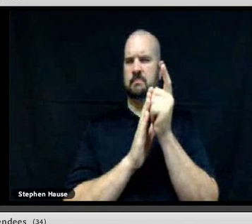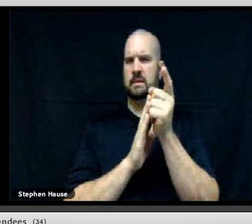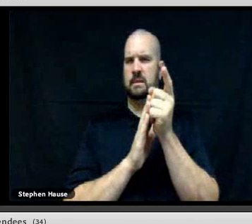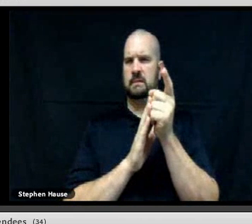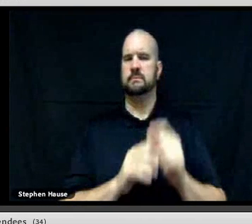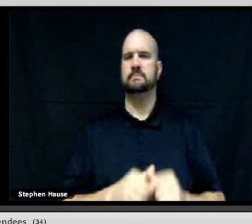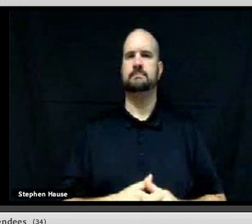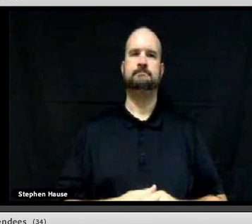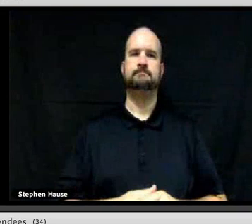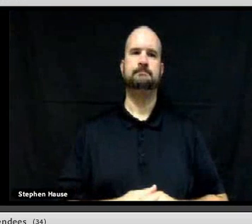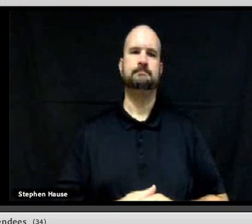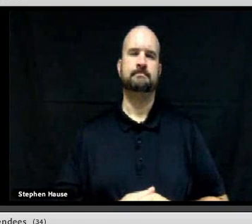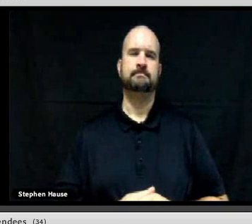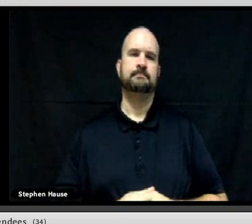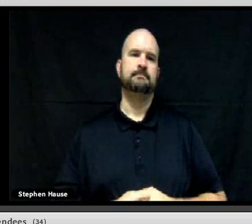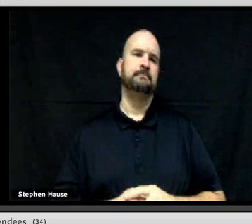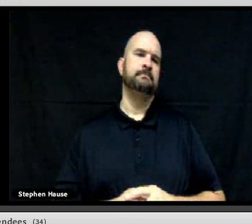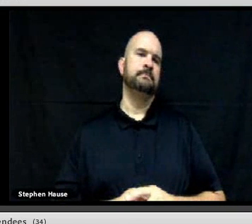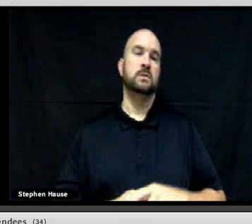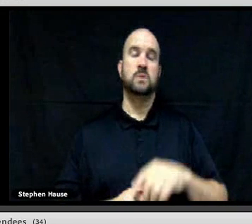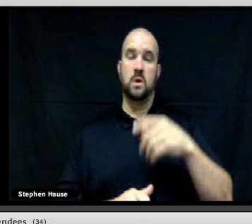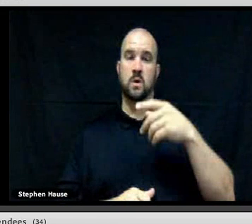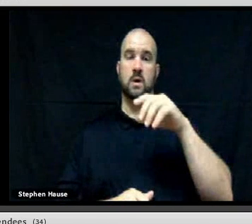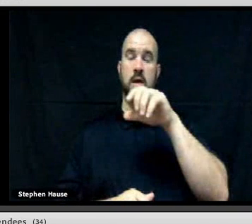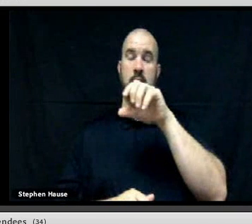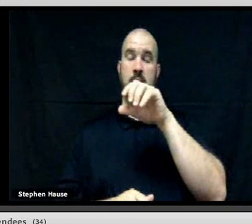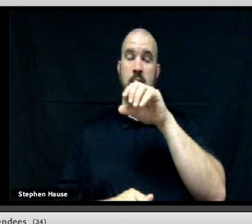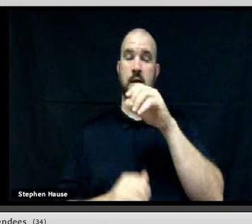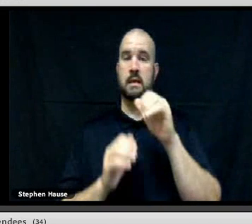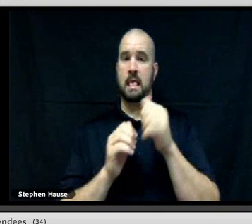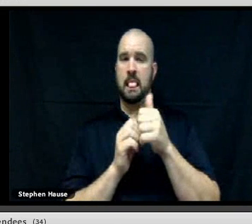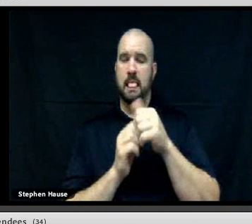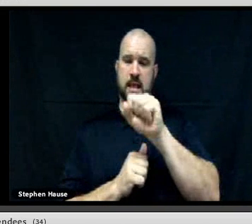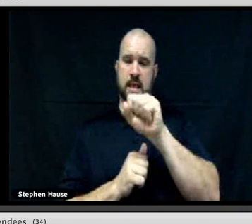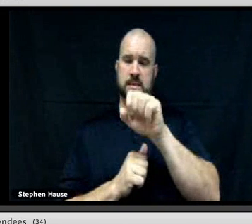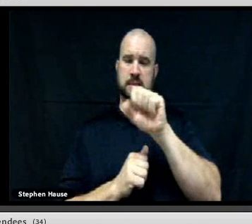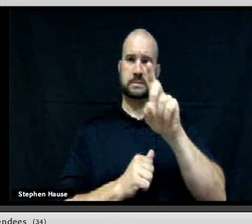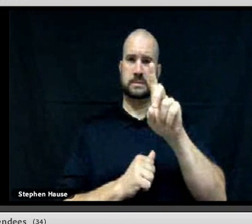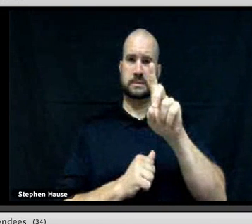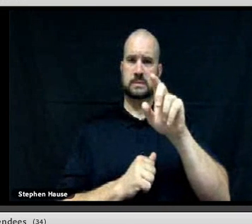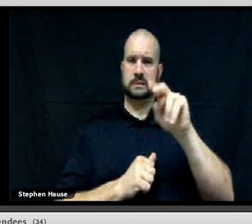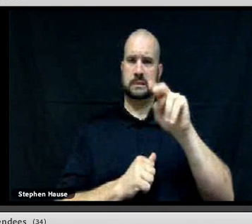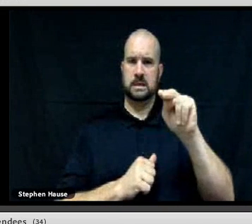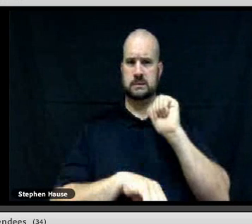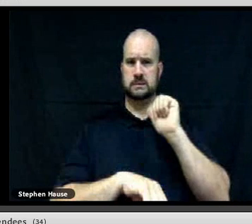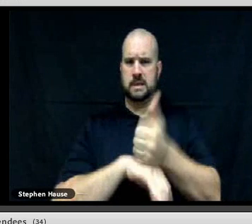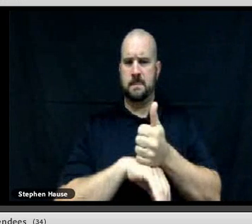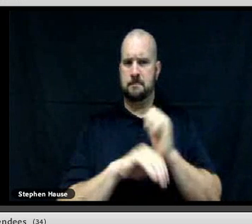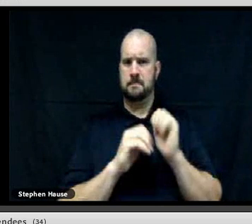So, how does the structure of SSDN work? Uh, so, this is a graphic that kind of illustrates